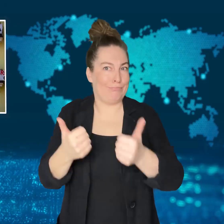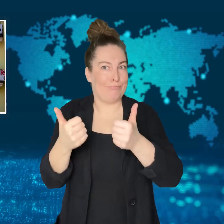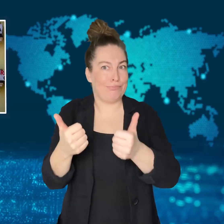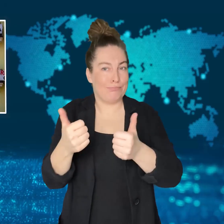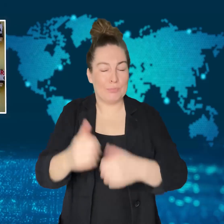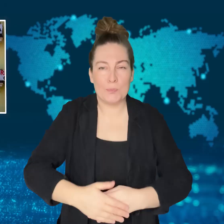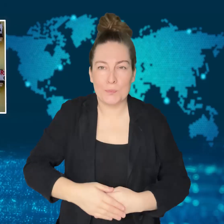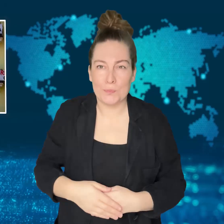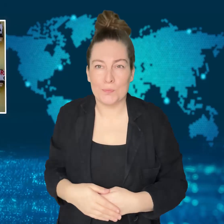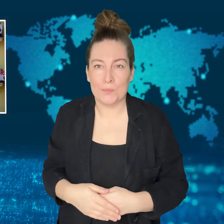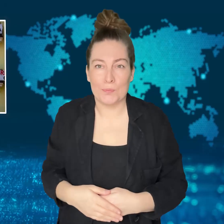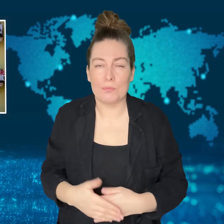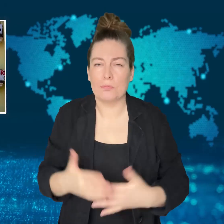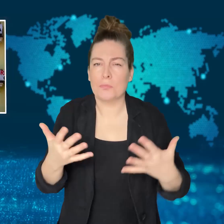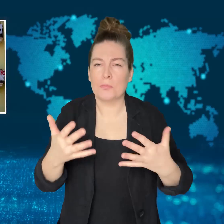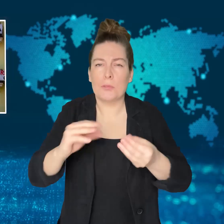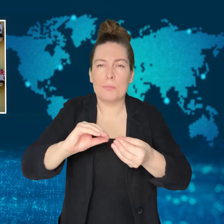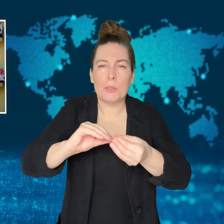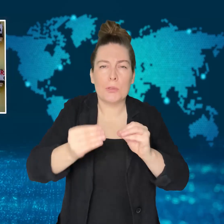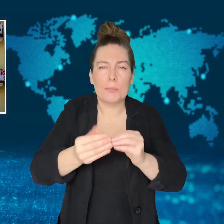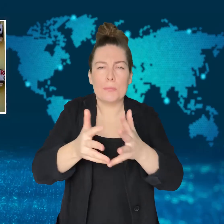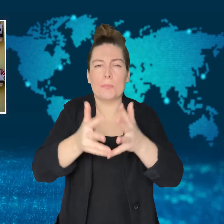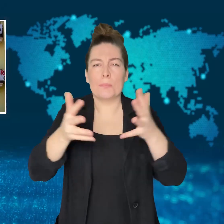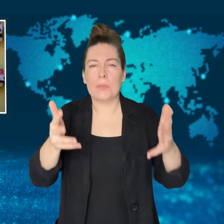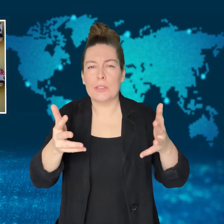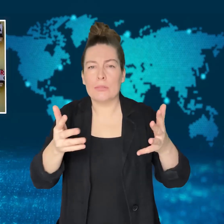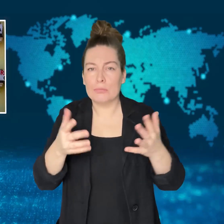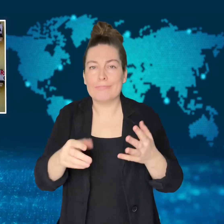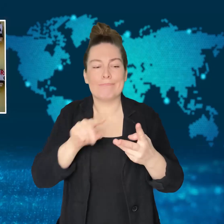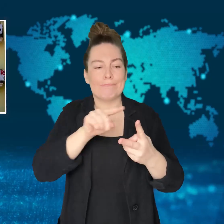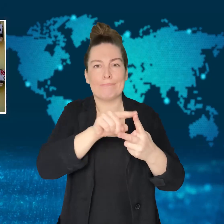where housing prices have multiplied